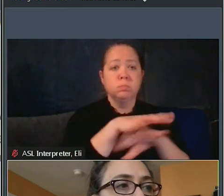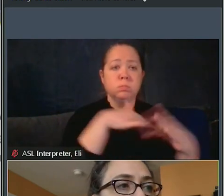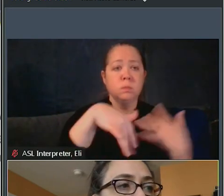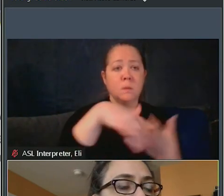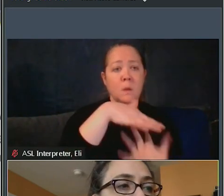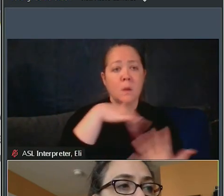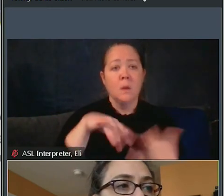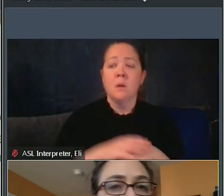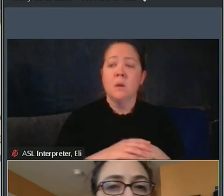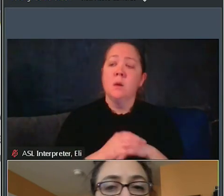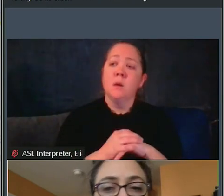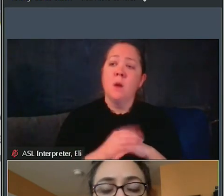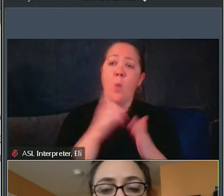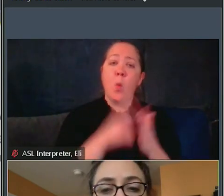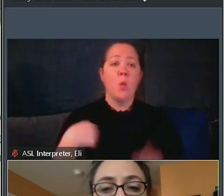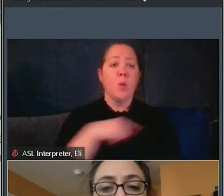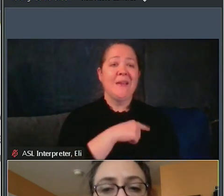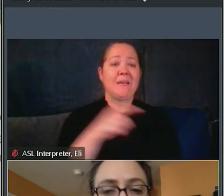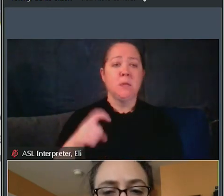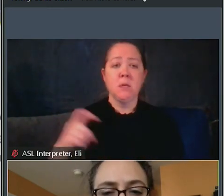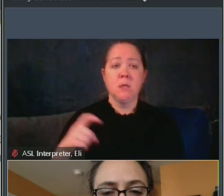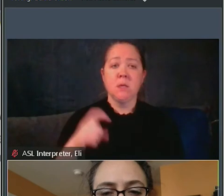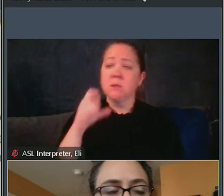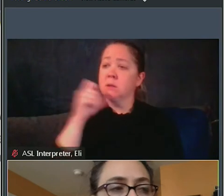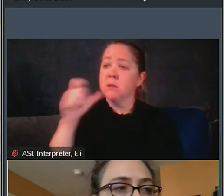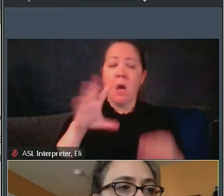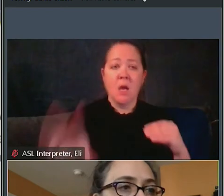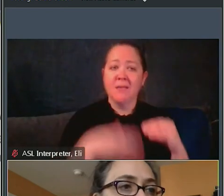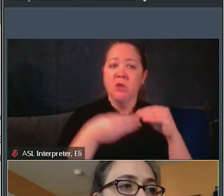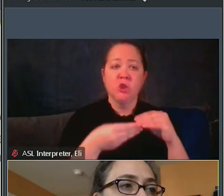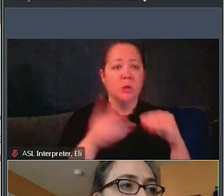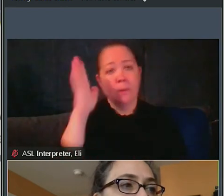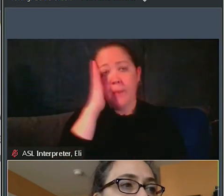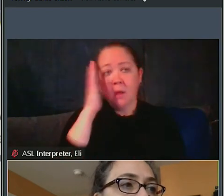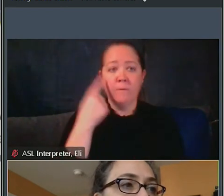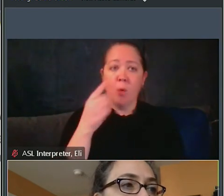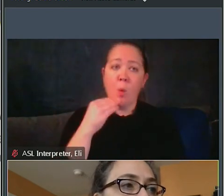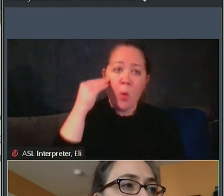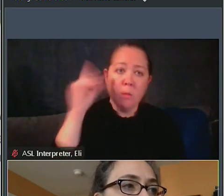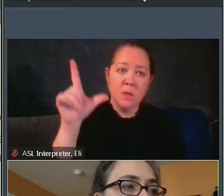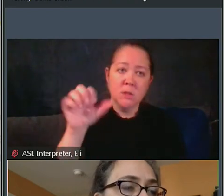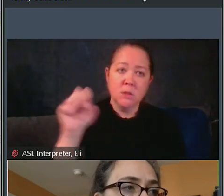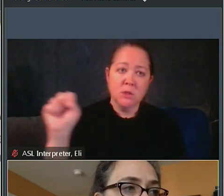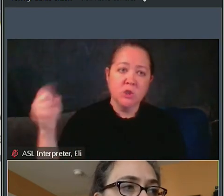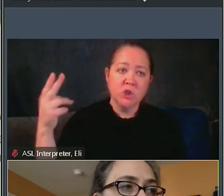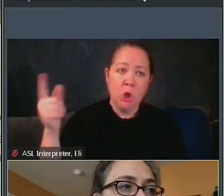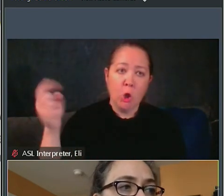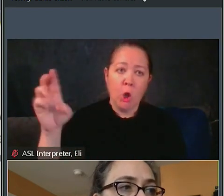What we need is not additional beds for a homeless shelter. What we need are greater access to grocery stores,